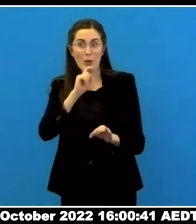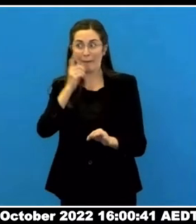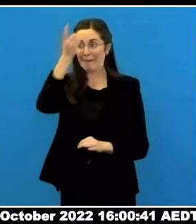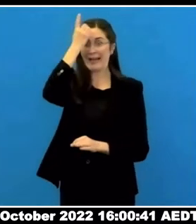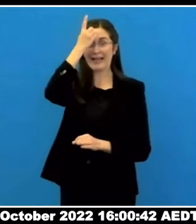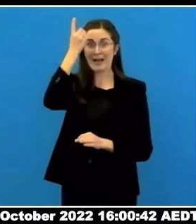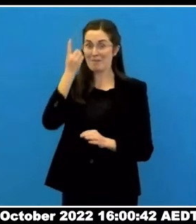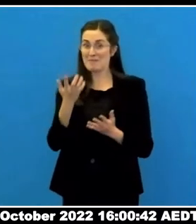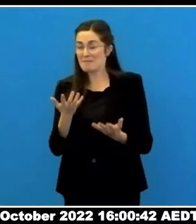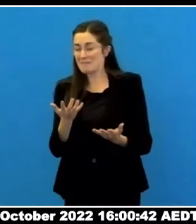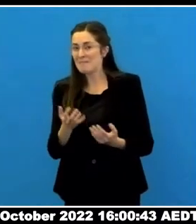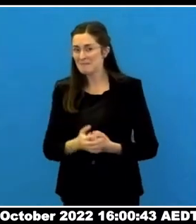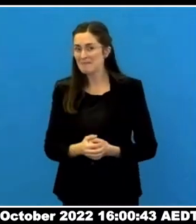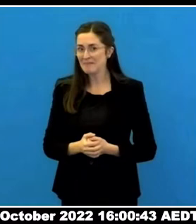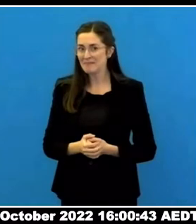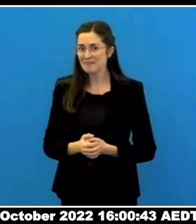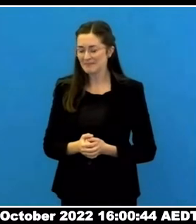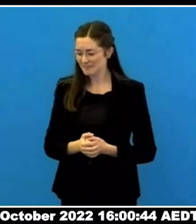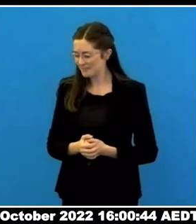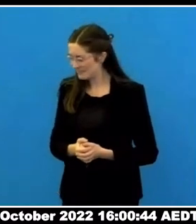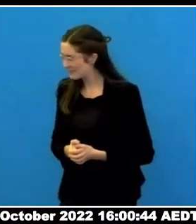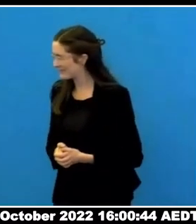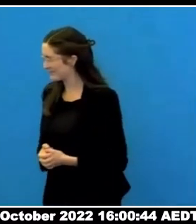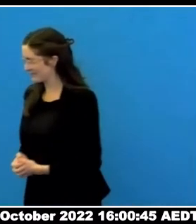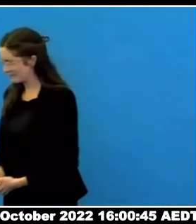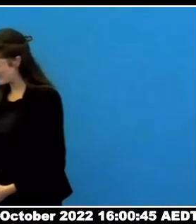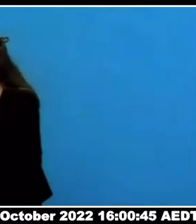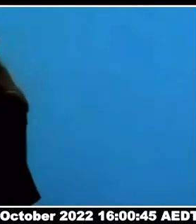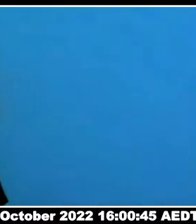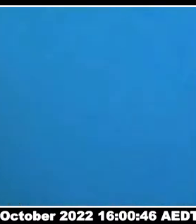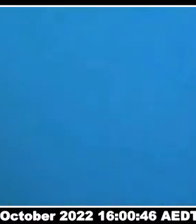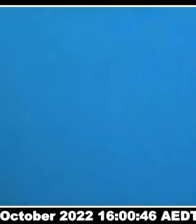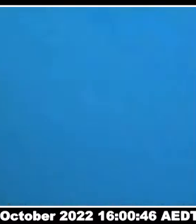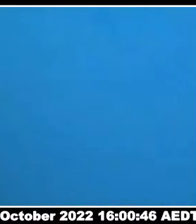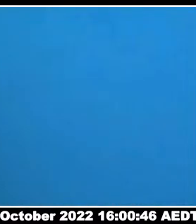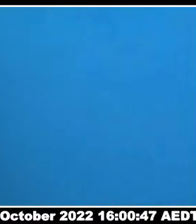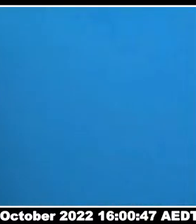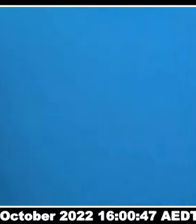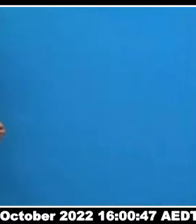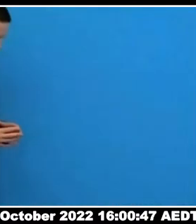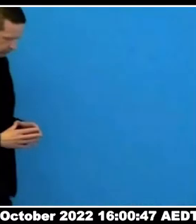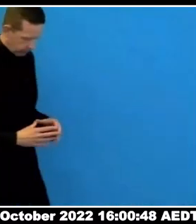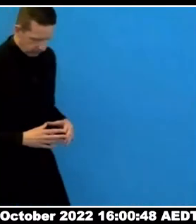So if you want time to think about it, that's fine. What's the most important thing? I think to get, you know, the right service